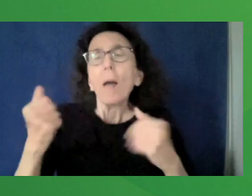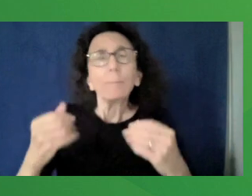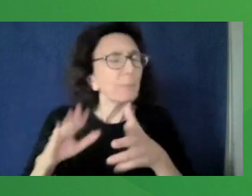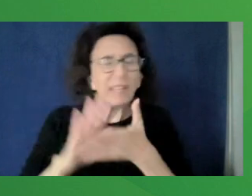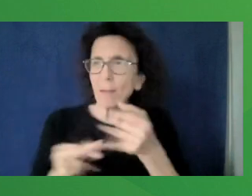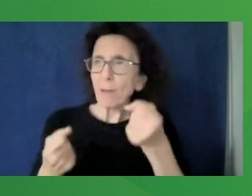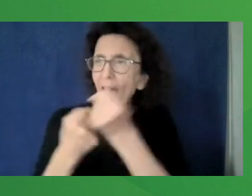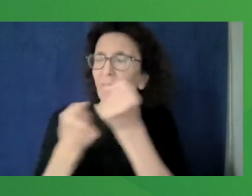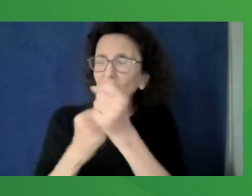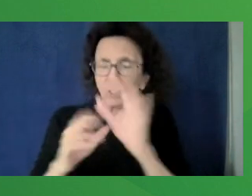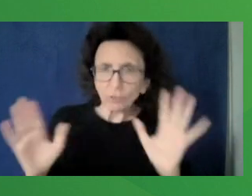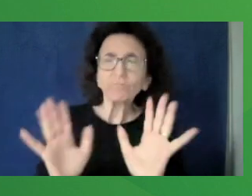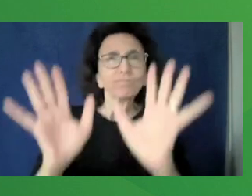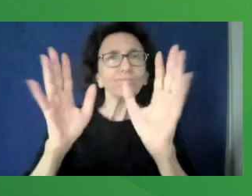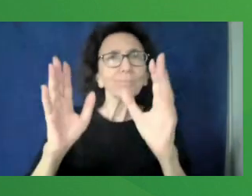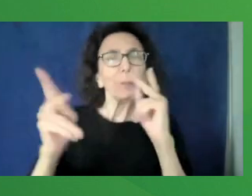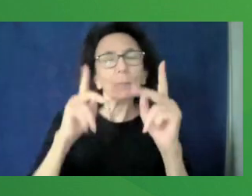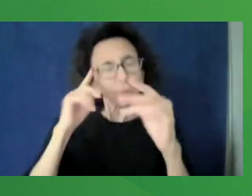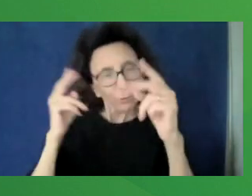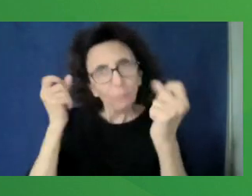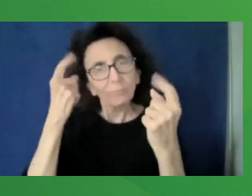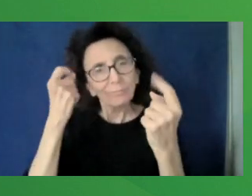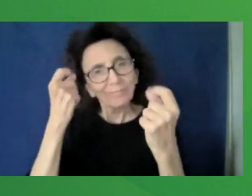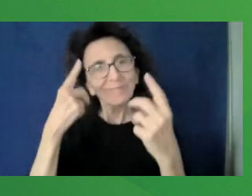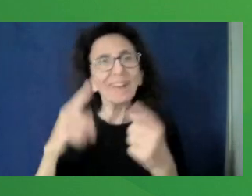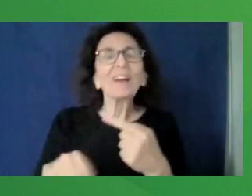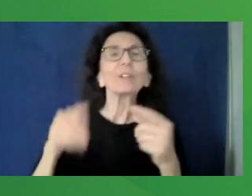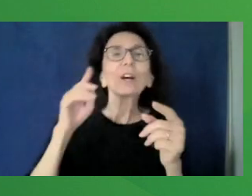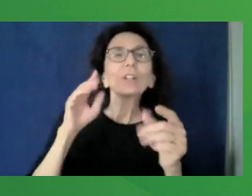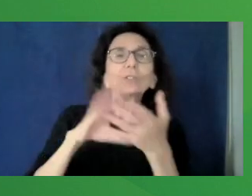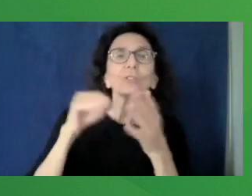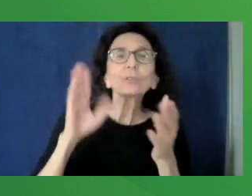The students were creative with their own posters. Let them do their own thing. And